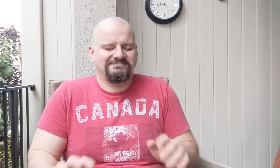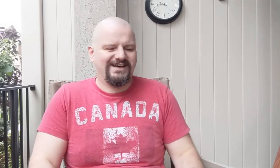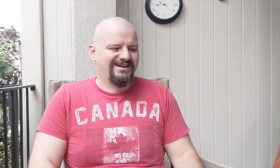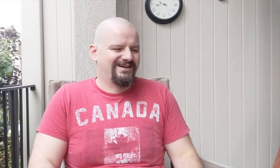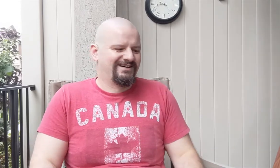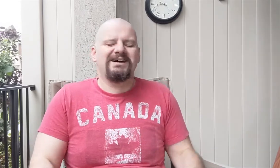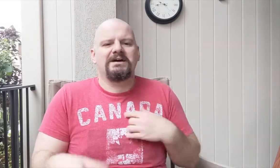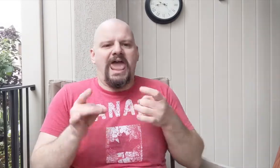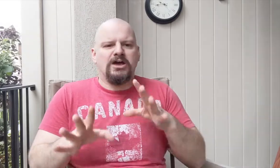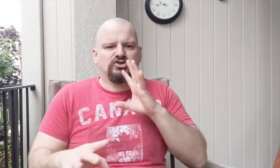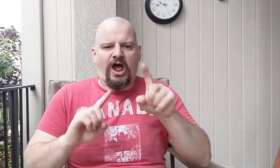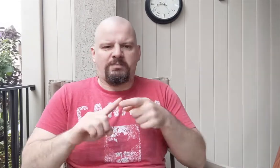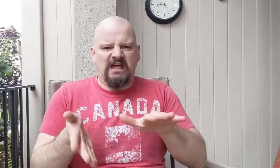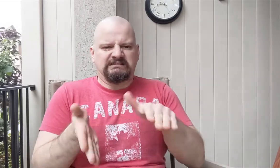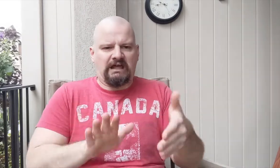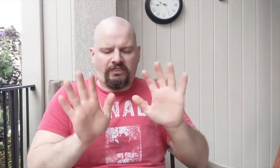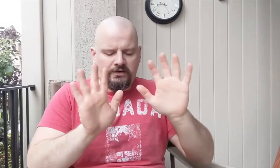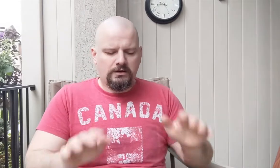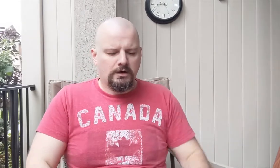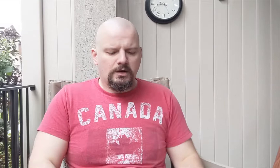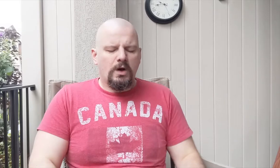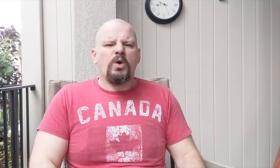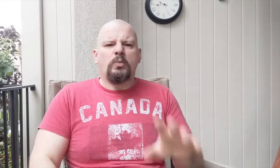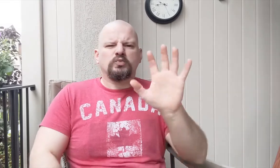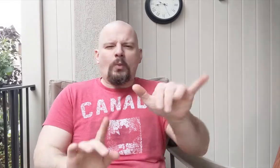Nope, I hate talking about death.